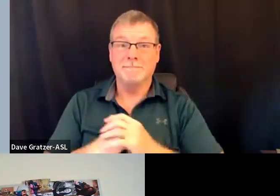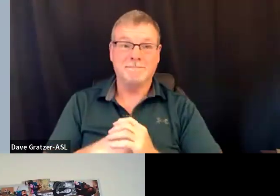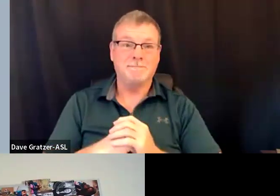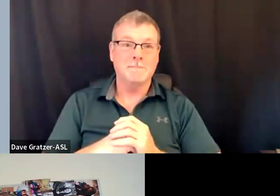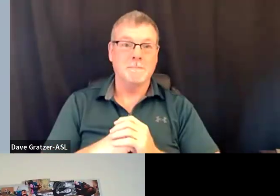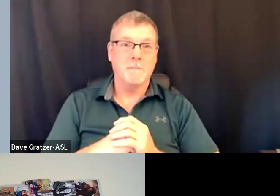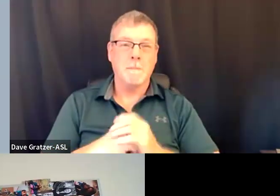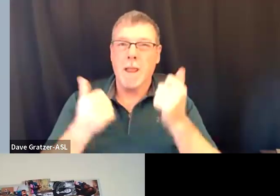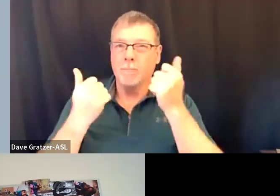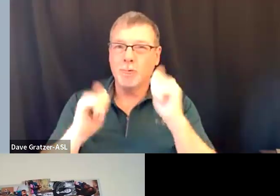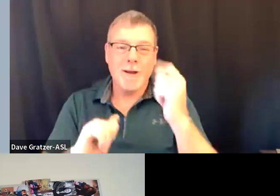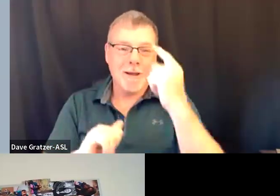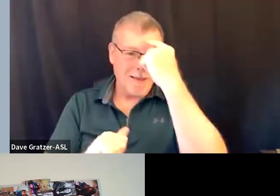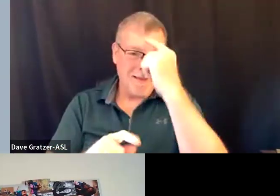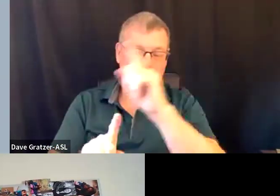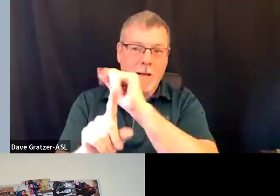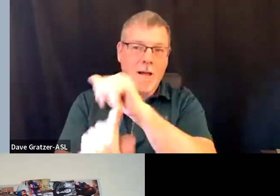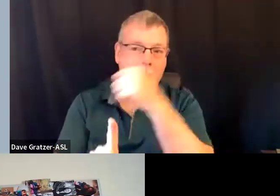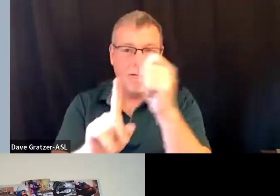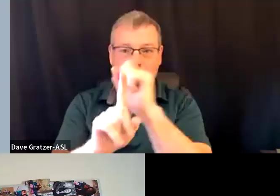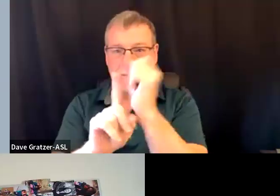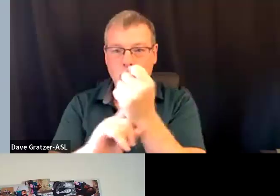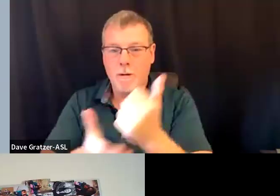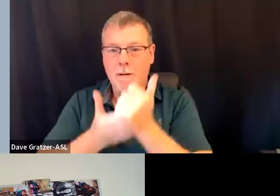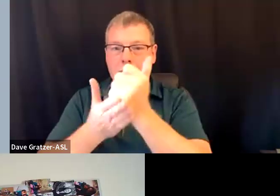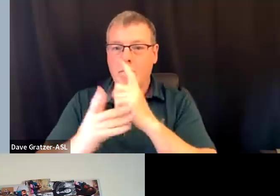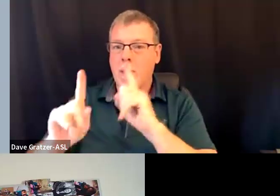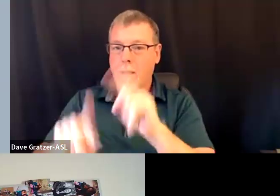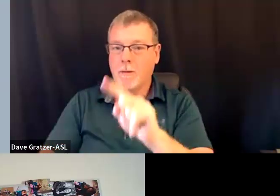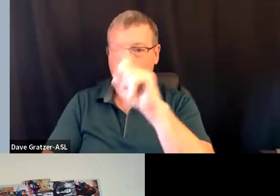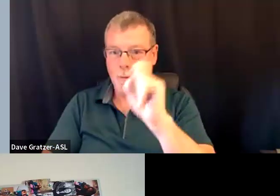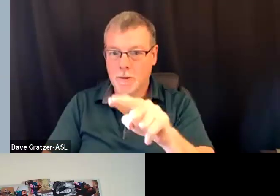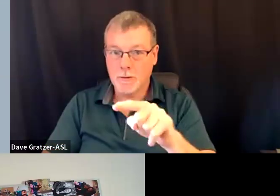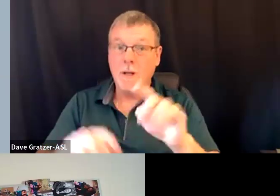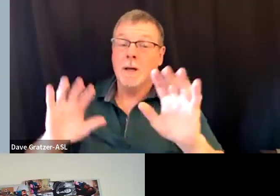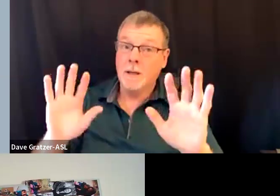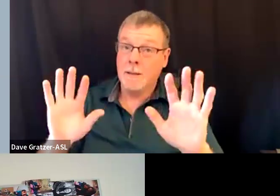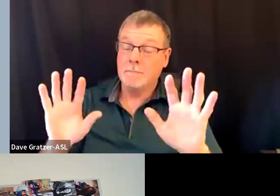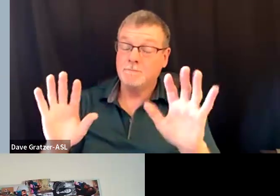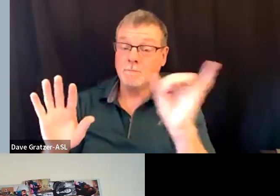Trying to think if there's another scenario that would help answer that question. I mean, there could also be a scenario